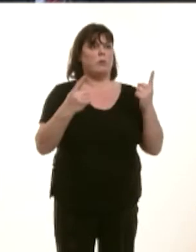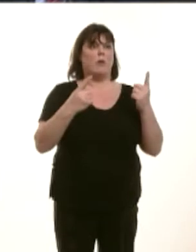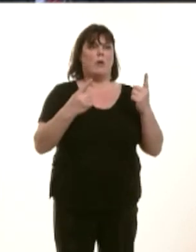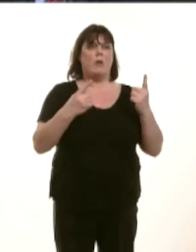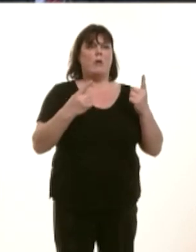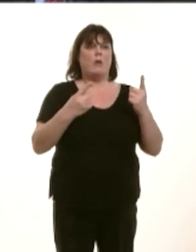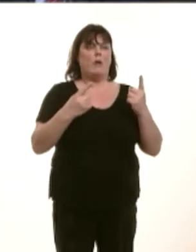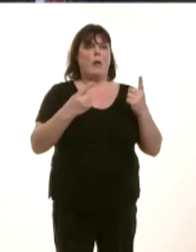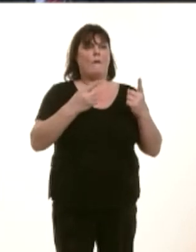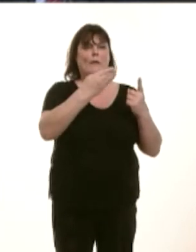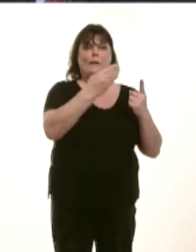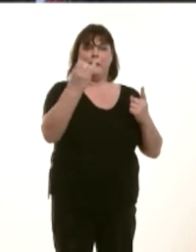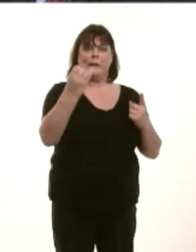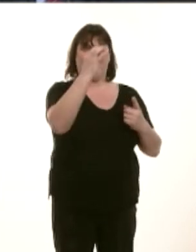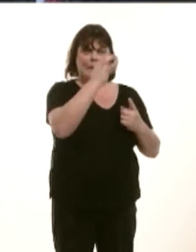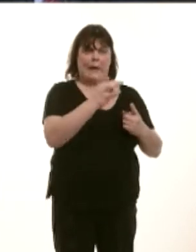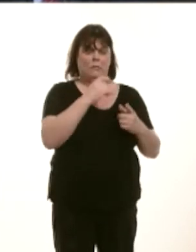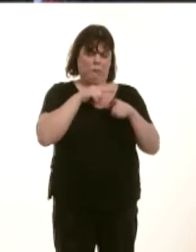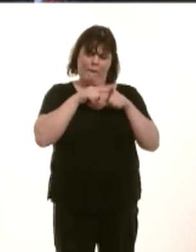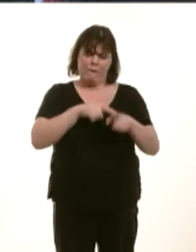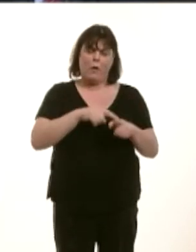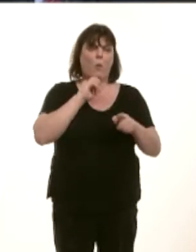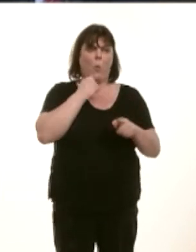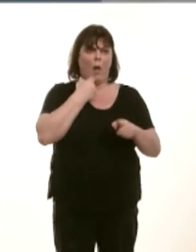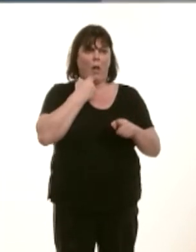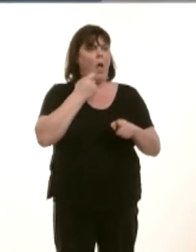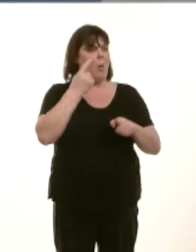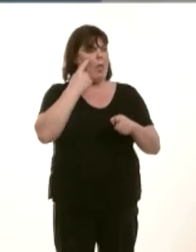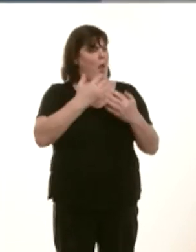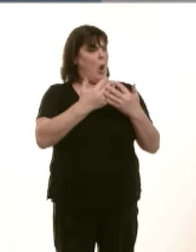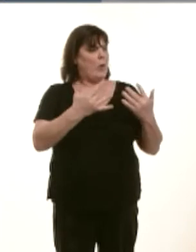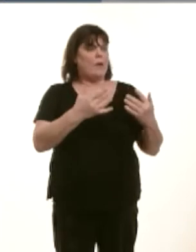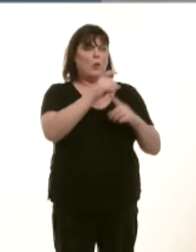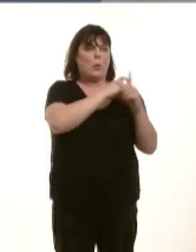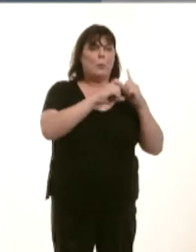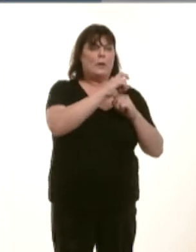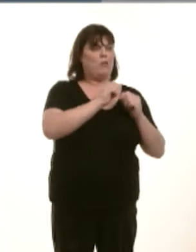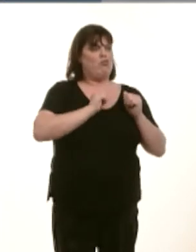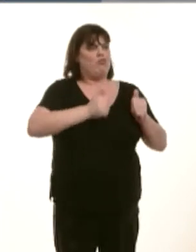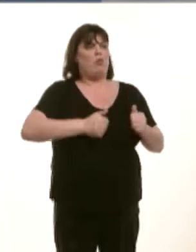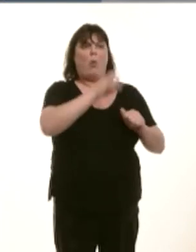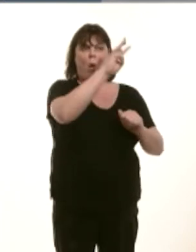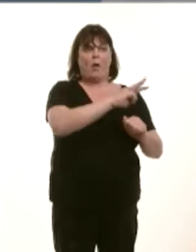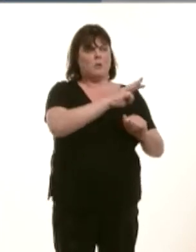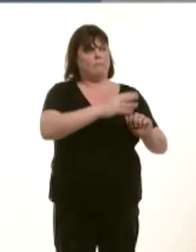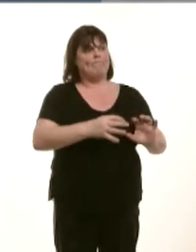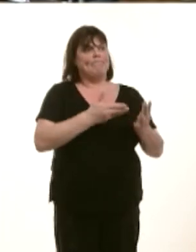that weíll adhere to and one that we believe will benefit so many communities in rural Wales that otherwise would never have access to broadband.